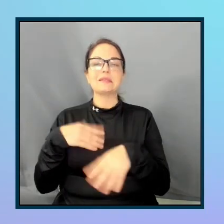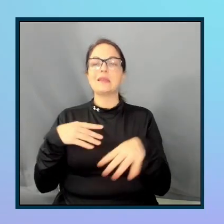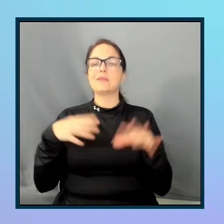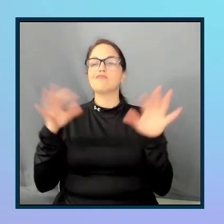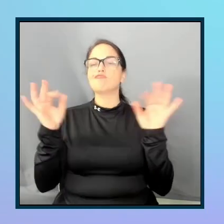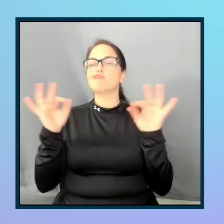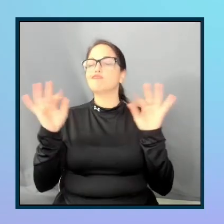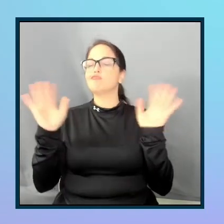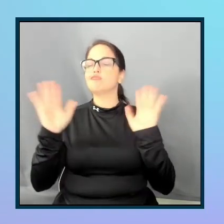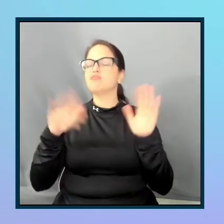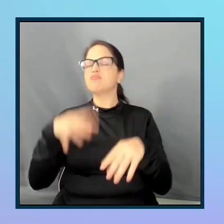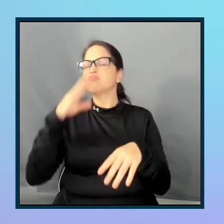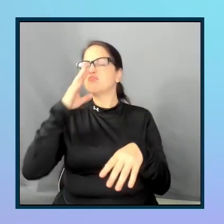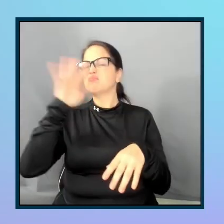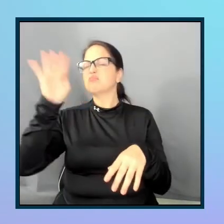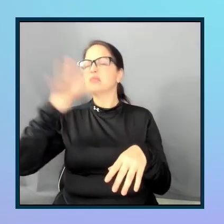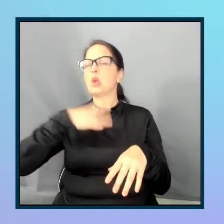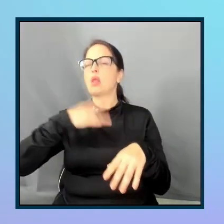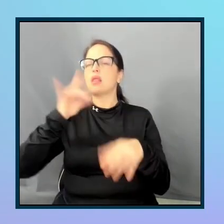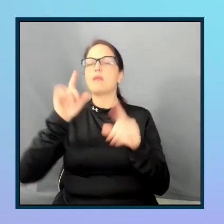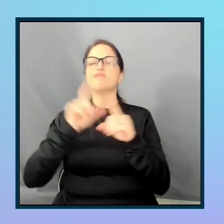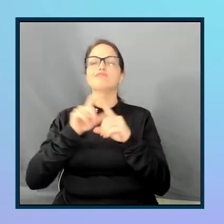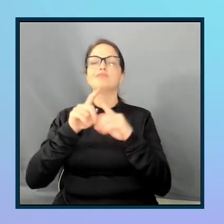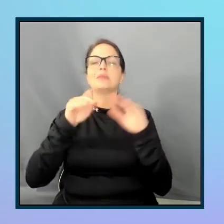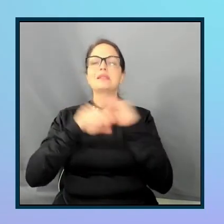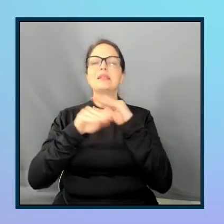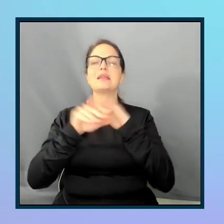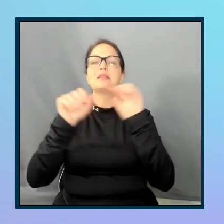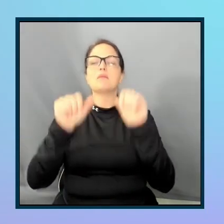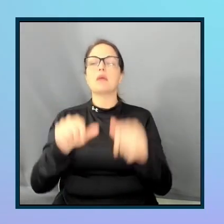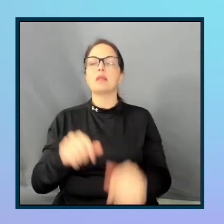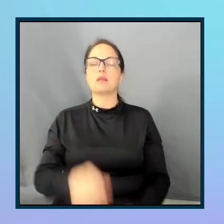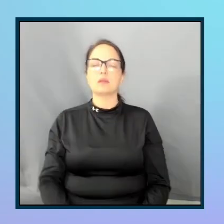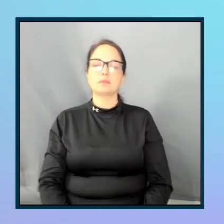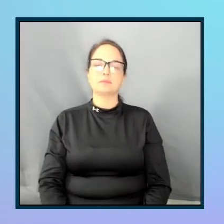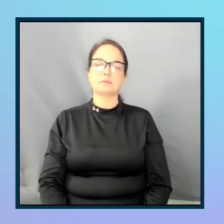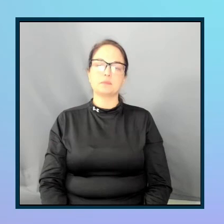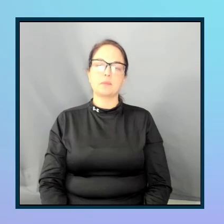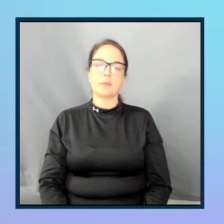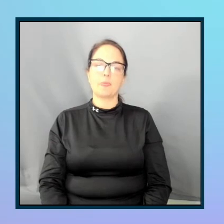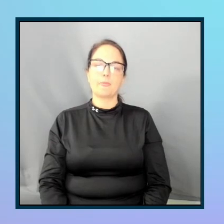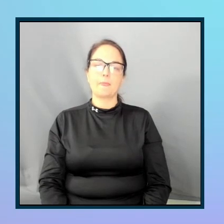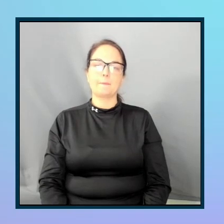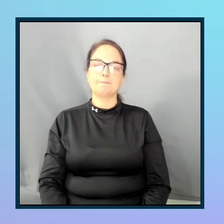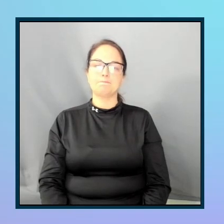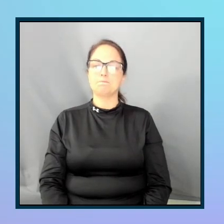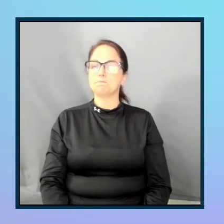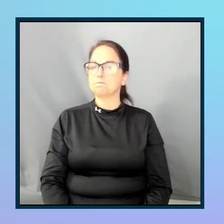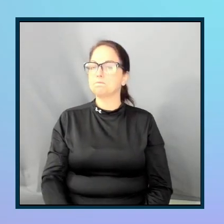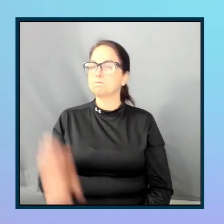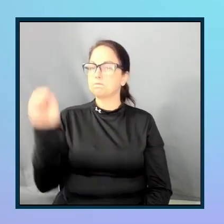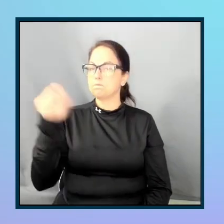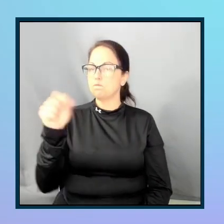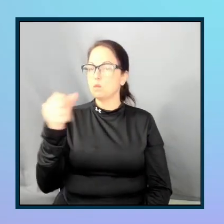Have you come across that? And how did you deal with it? Yeah. In terms of have I come across it? No.